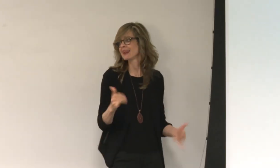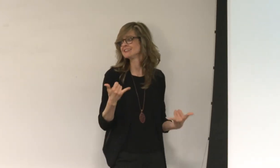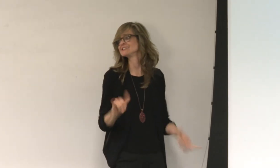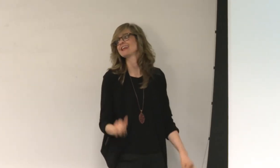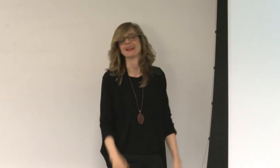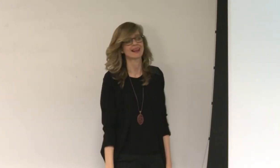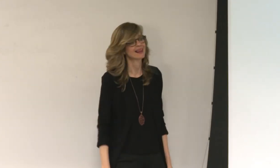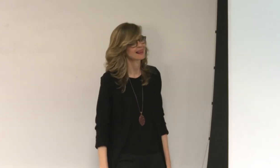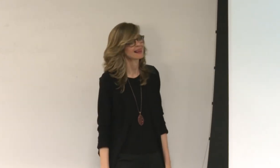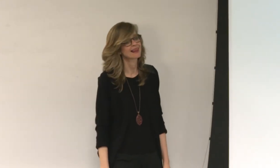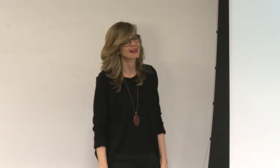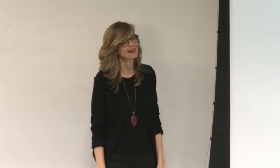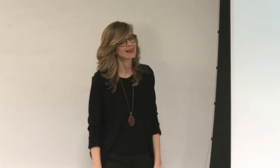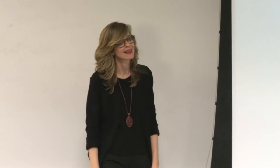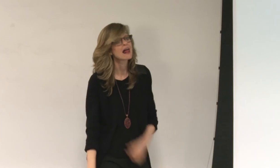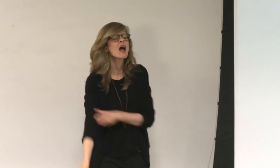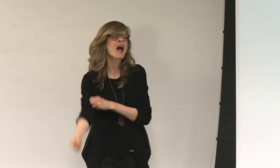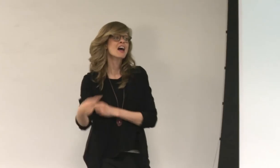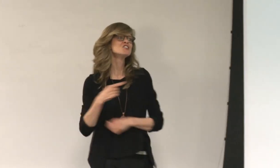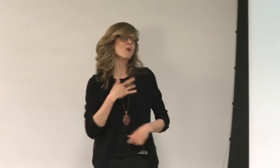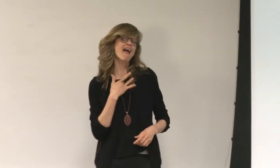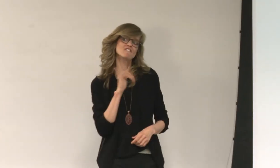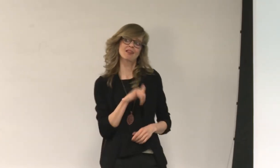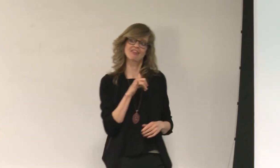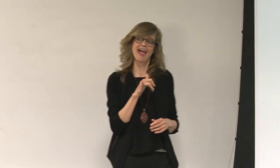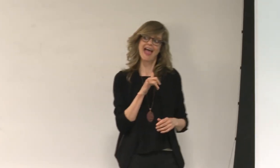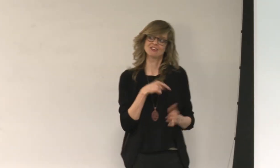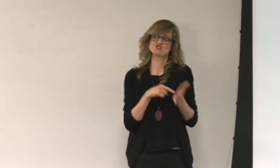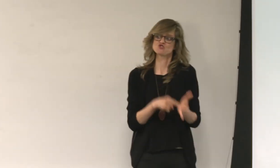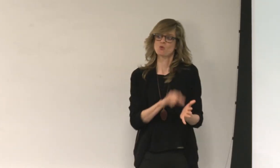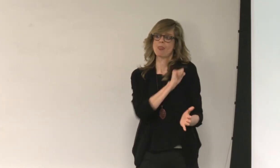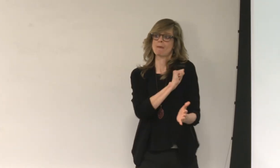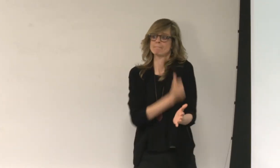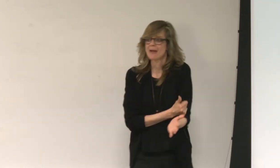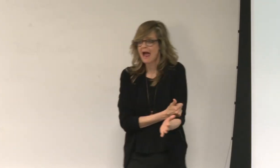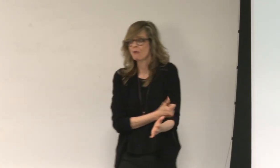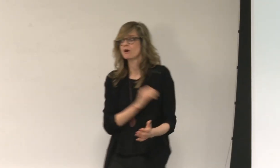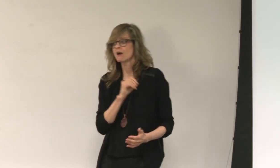THIS IS STILL TWEETED EVERY DAY. AND I THINK THAT THAT SHOWS